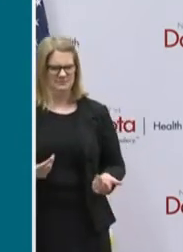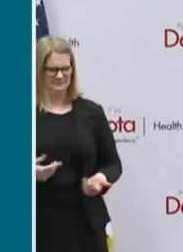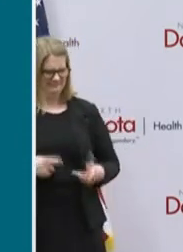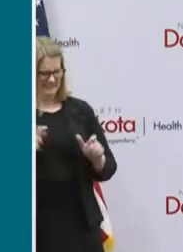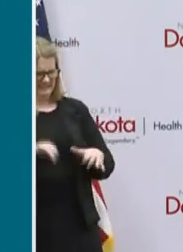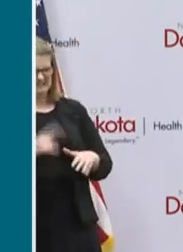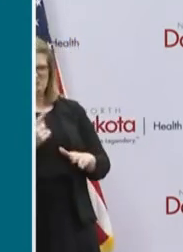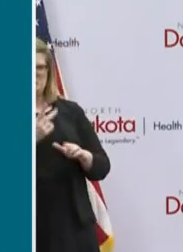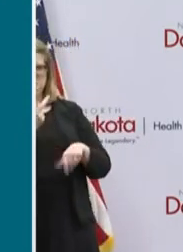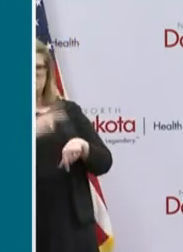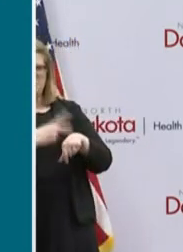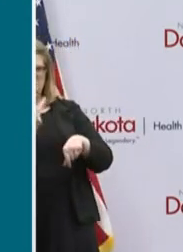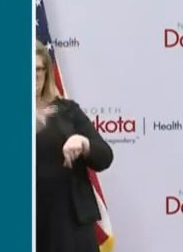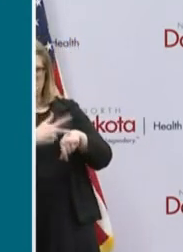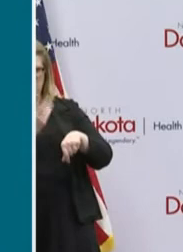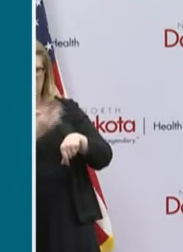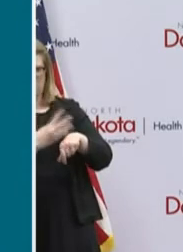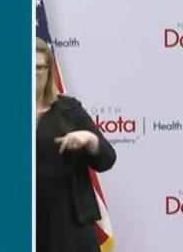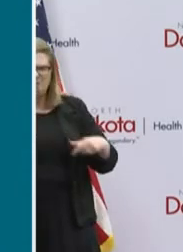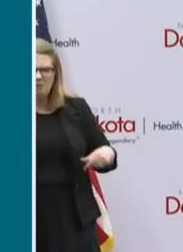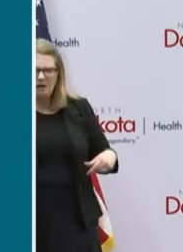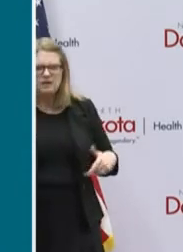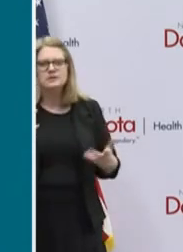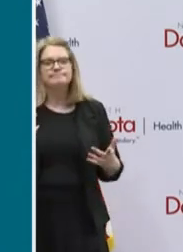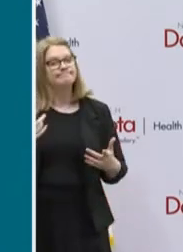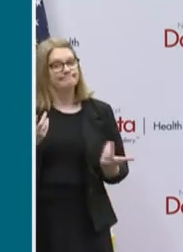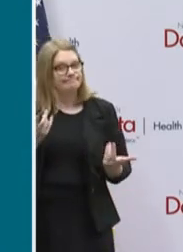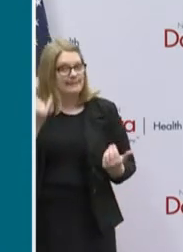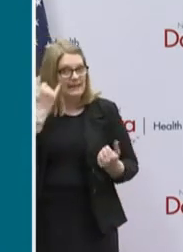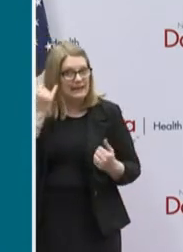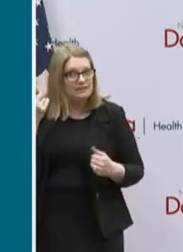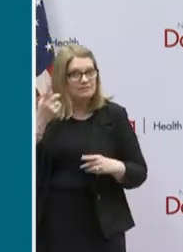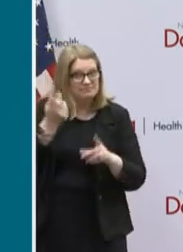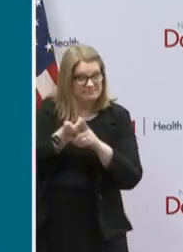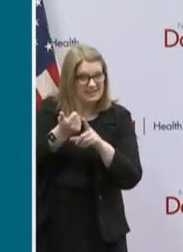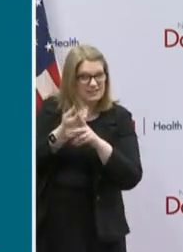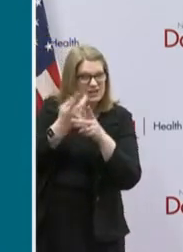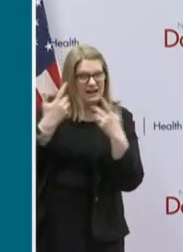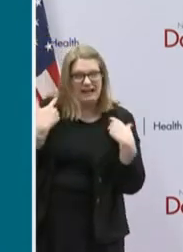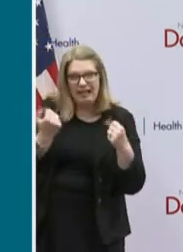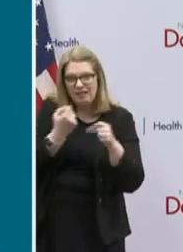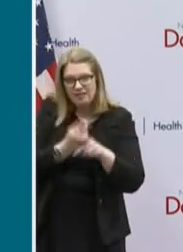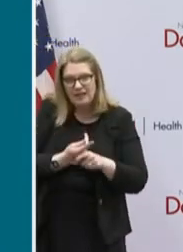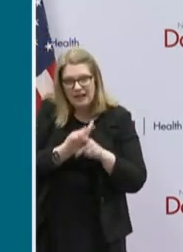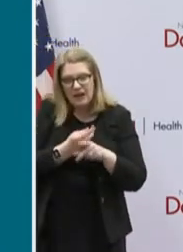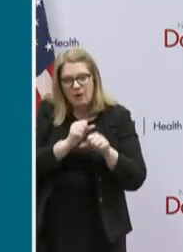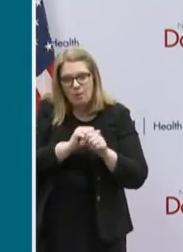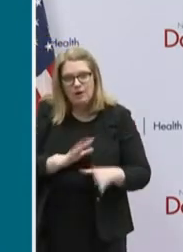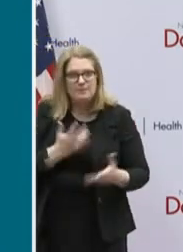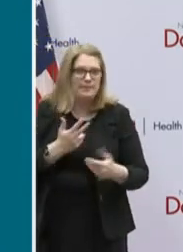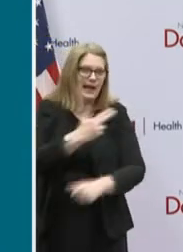FOR THOSE THAT MIGHT JUST BE TUNING IN, WHY WOULD YOU TEST SOMEONE A SECOND OR THIRD TIME. WELL, IF THEY'RE A FRONT-LINE